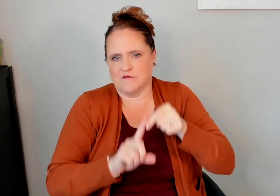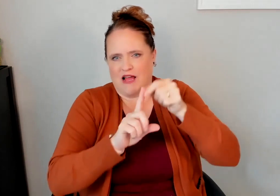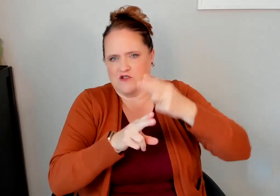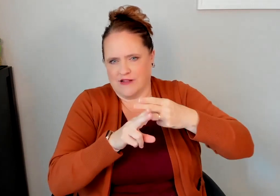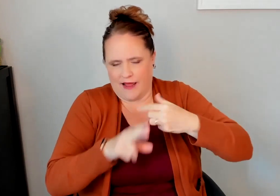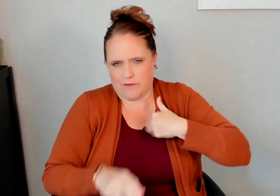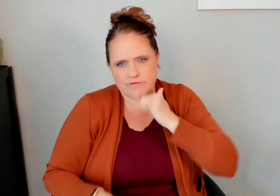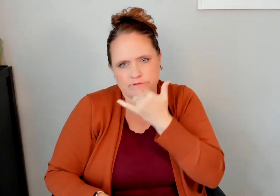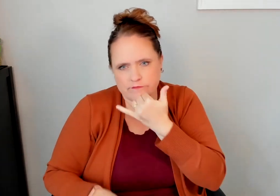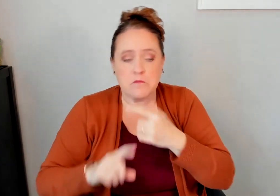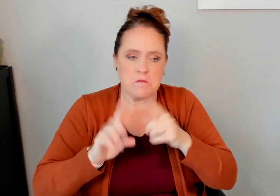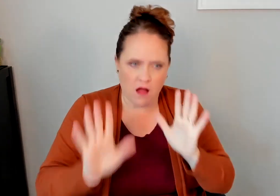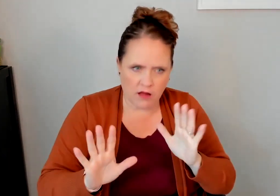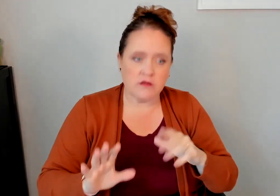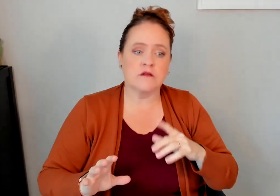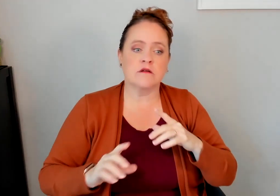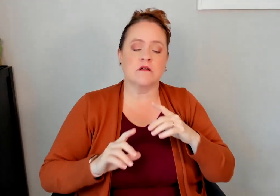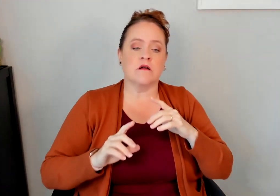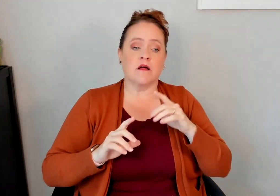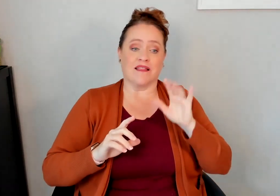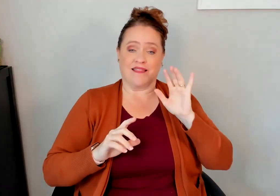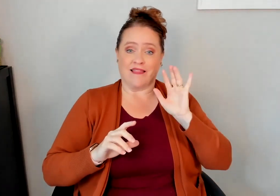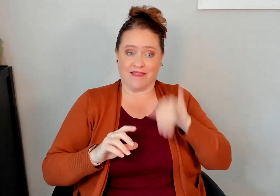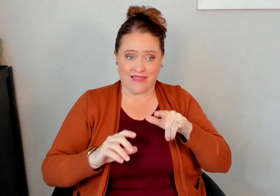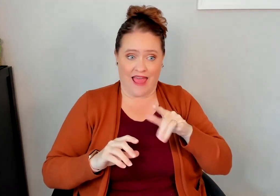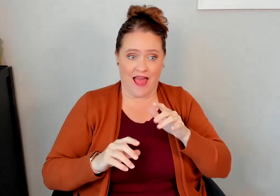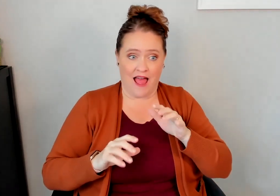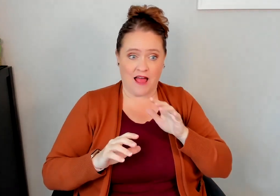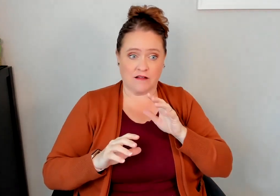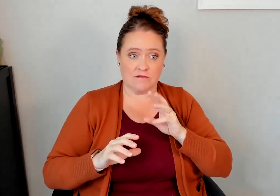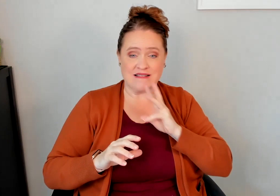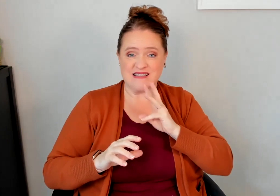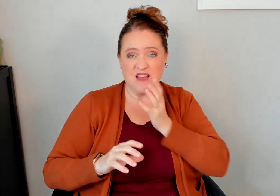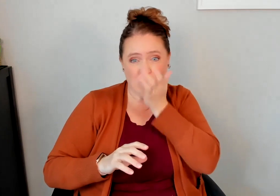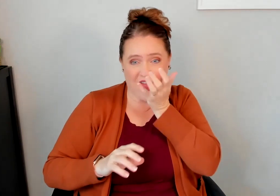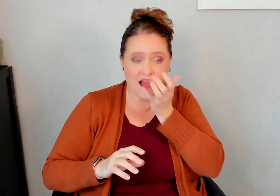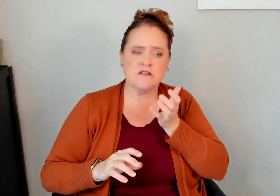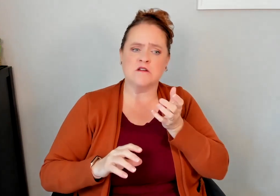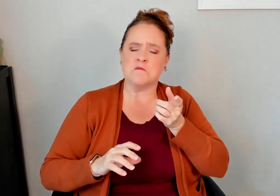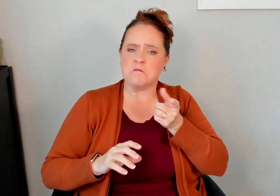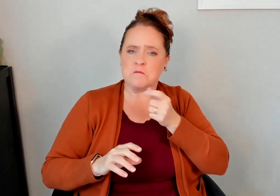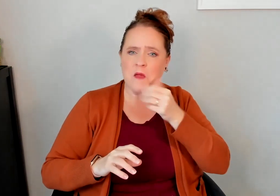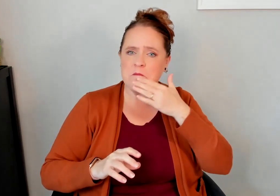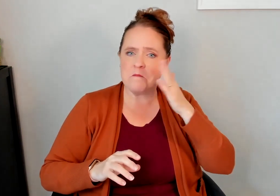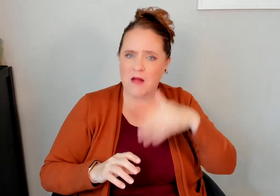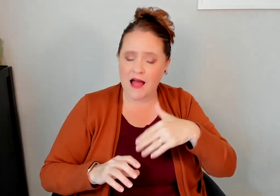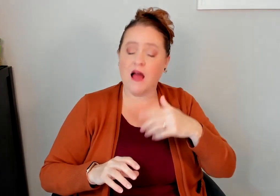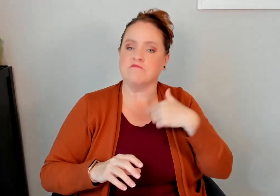i'm not using the correct term but that sea grass is that's what i'll call it really was not bad